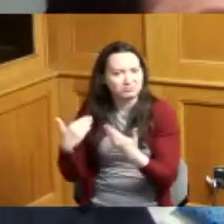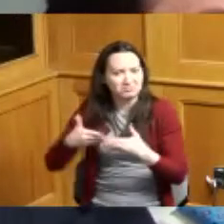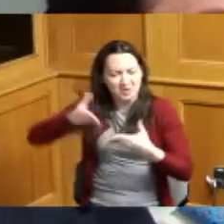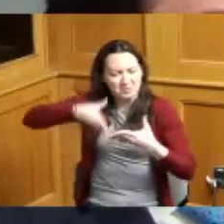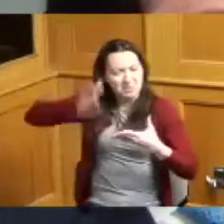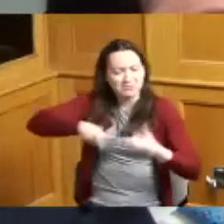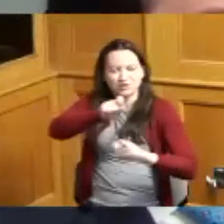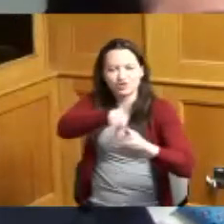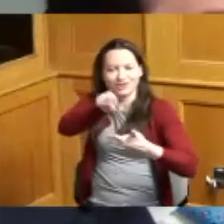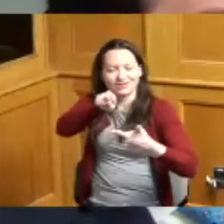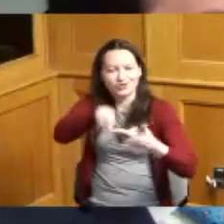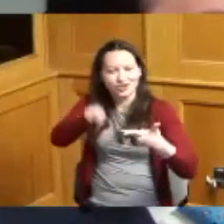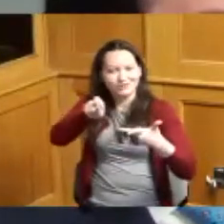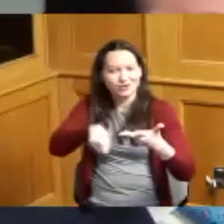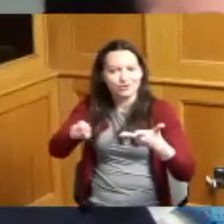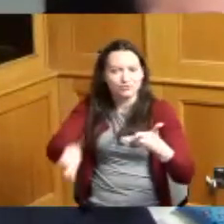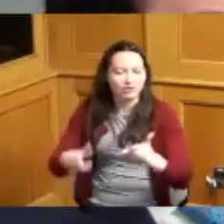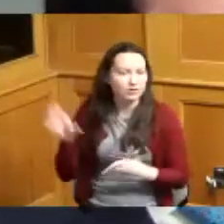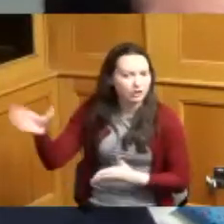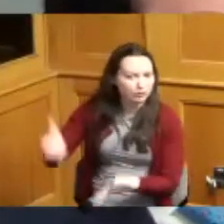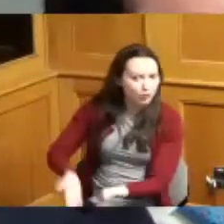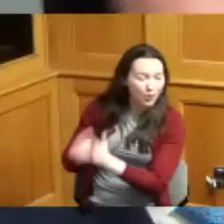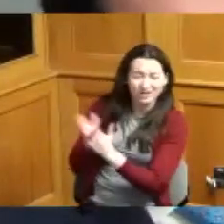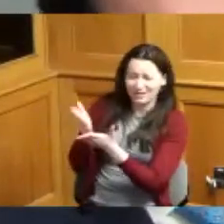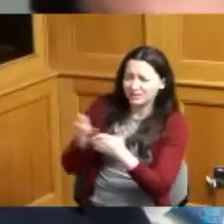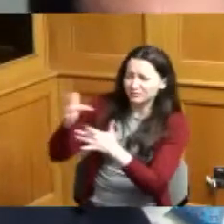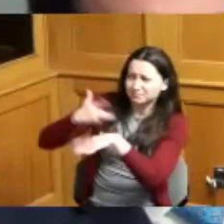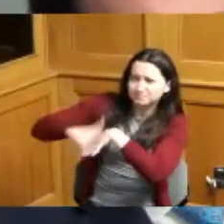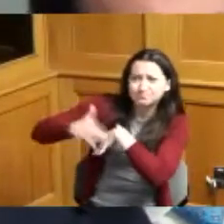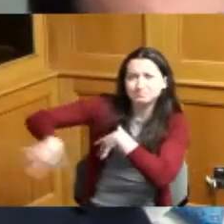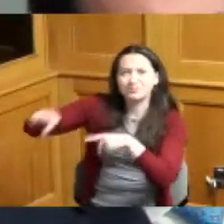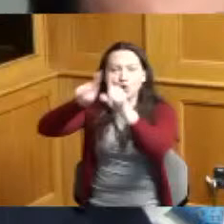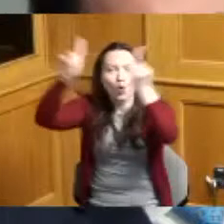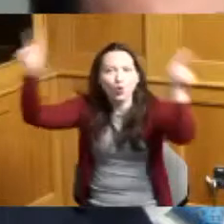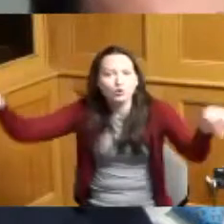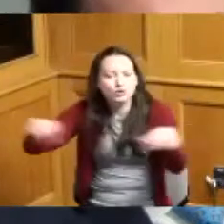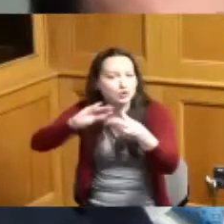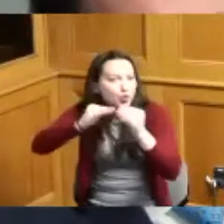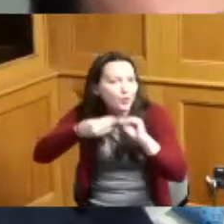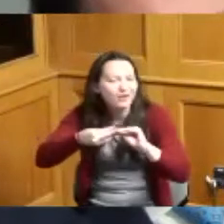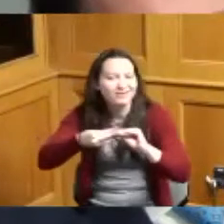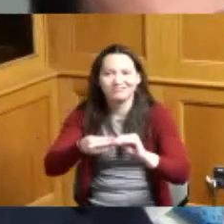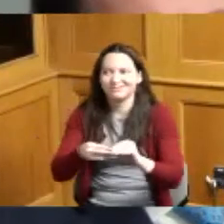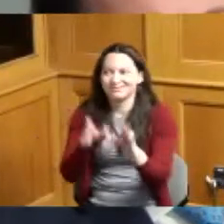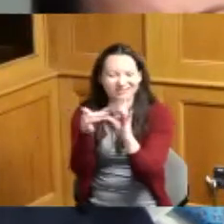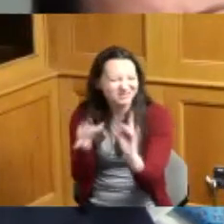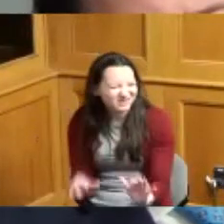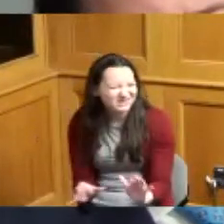the of the FIFA ask but there are some things that are still out there scoreboards etc what we have